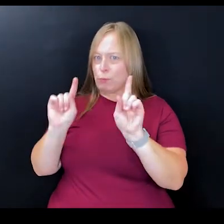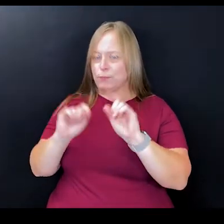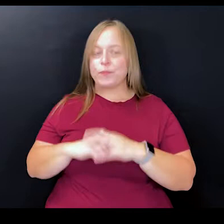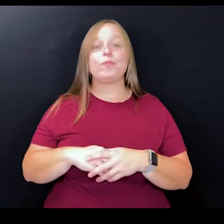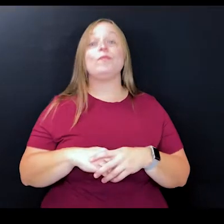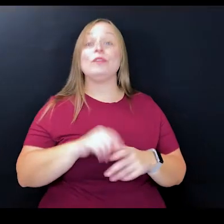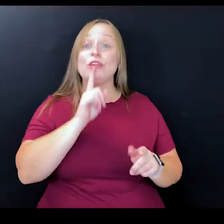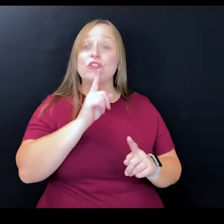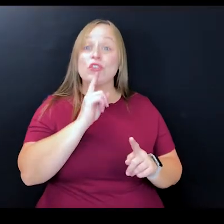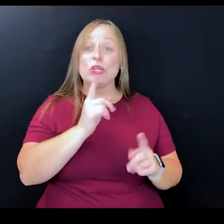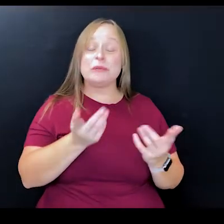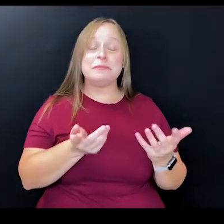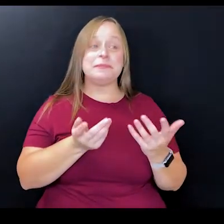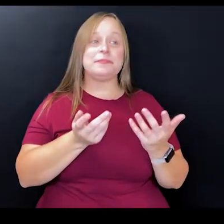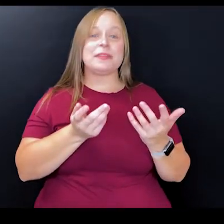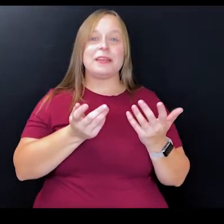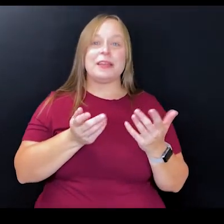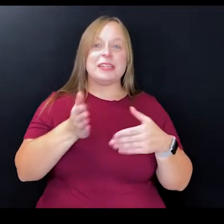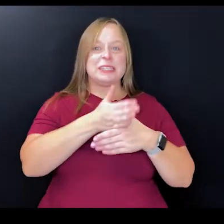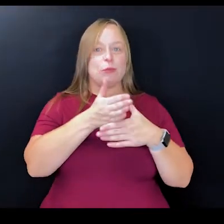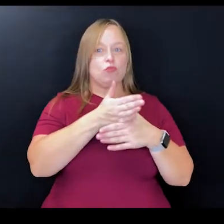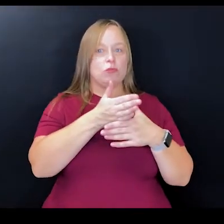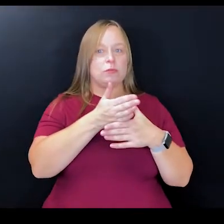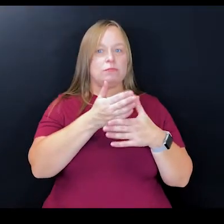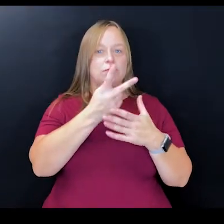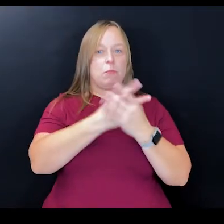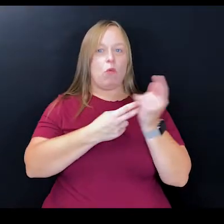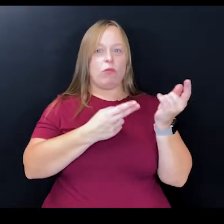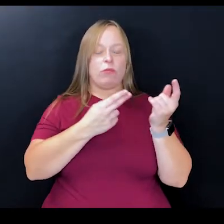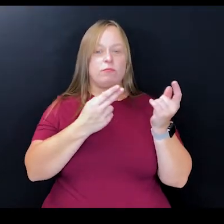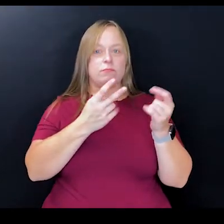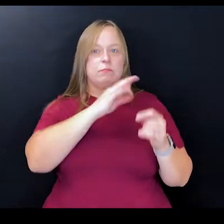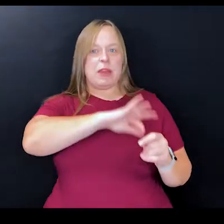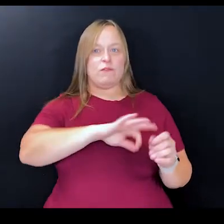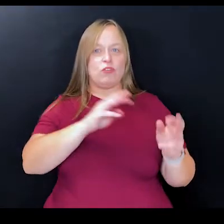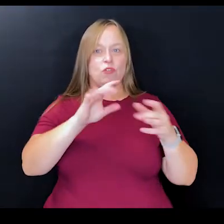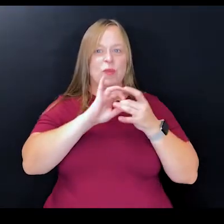Sure, it's a very mutually beneficial relationship.